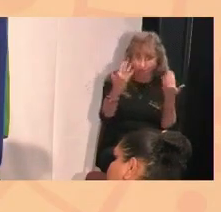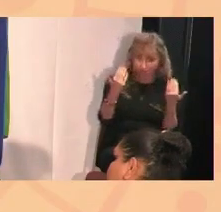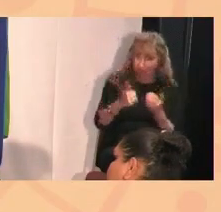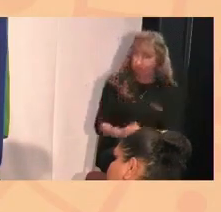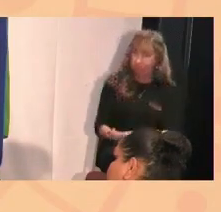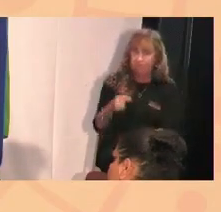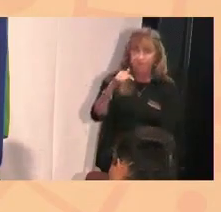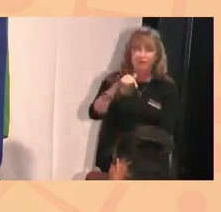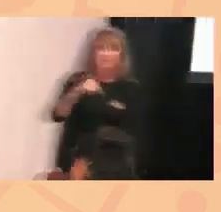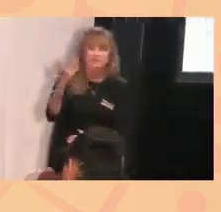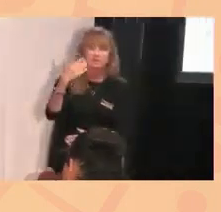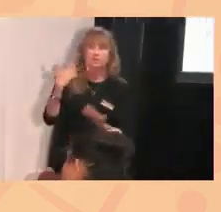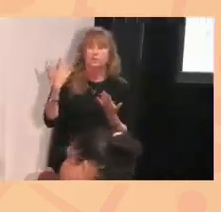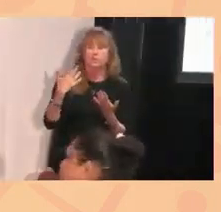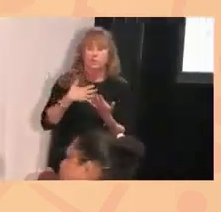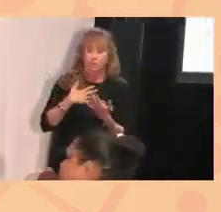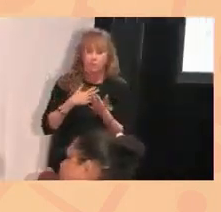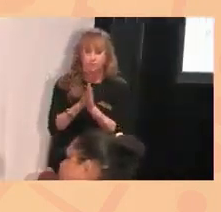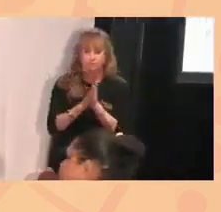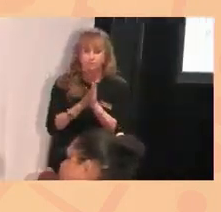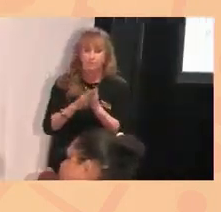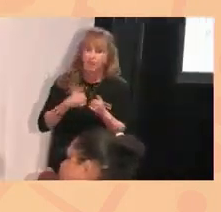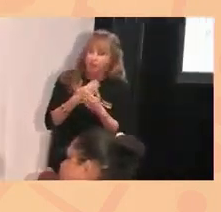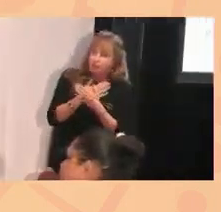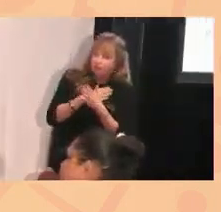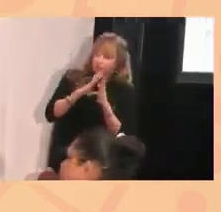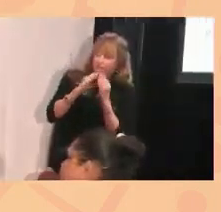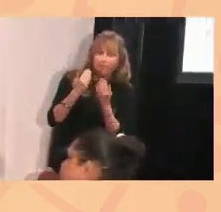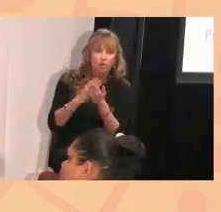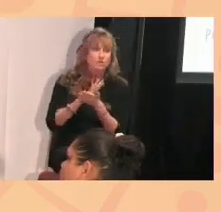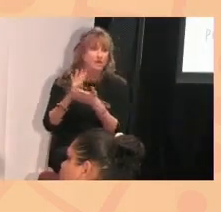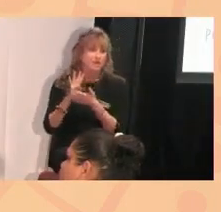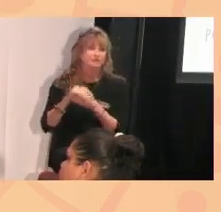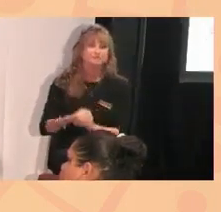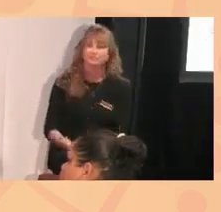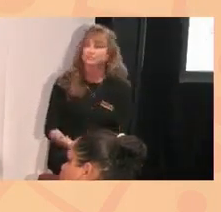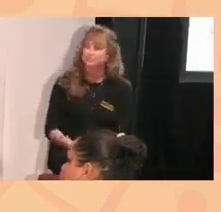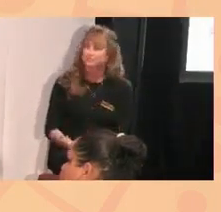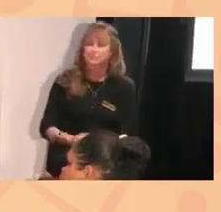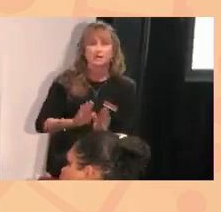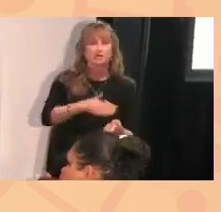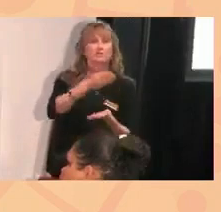We are gathered here for our very last talk for this afternoon. Hi, and welcome back, everyone online.